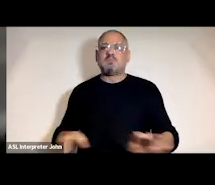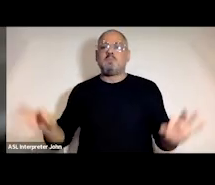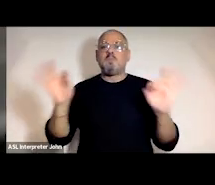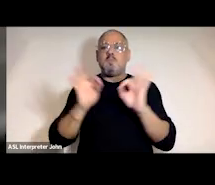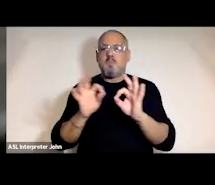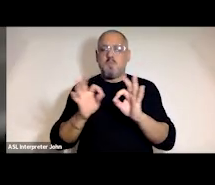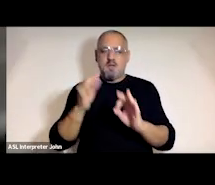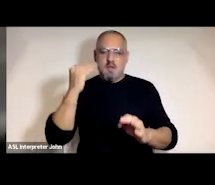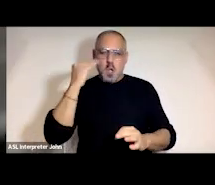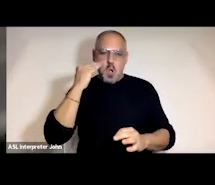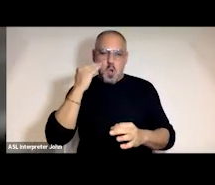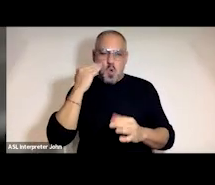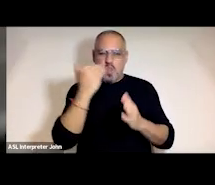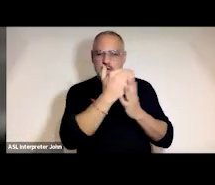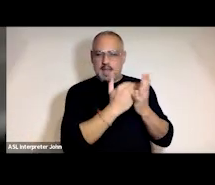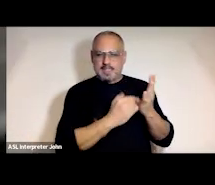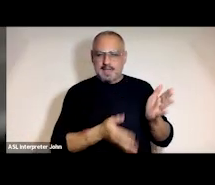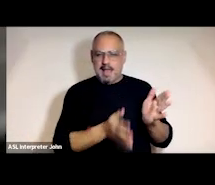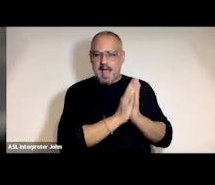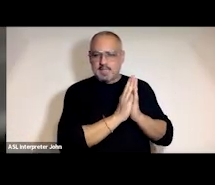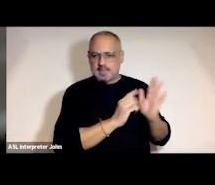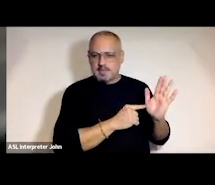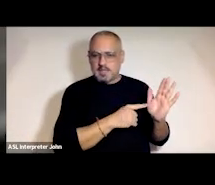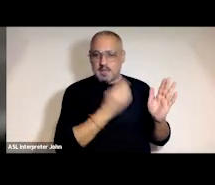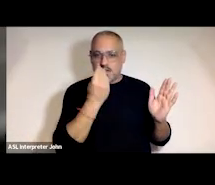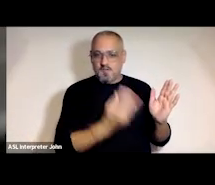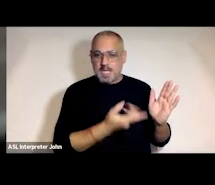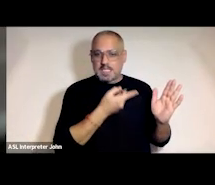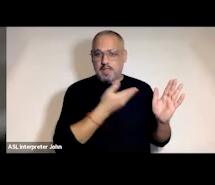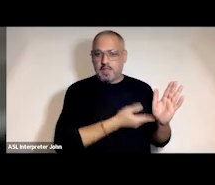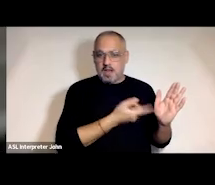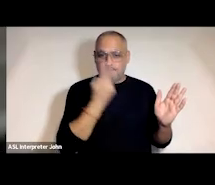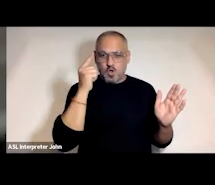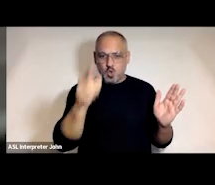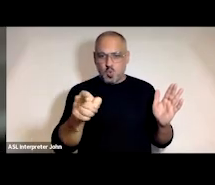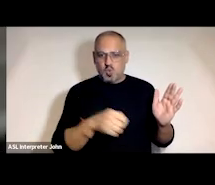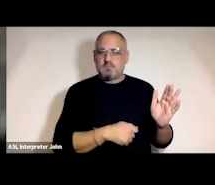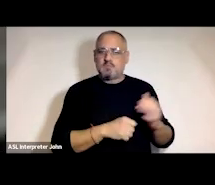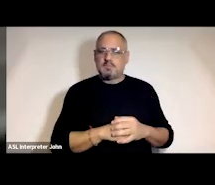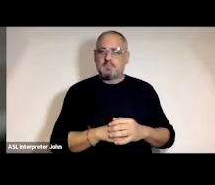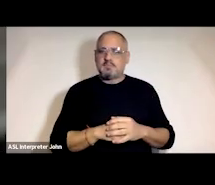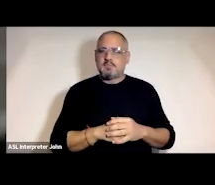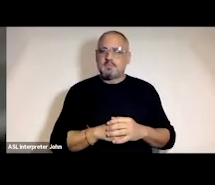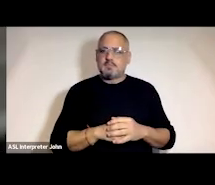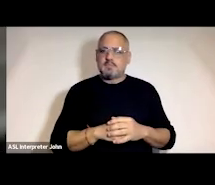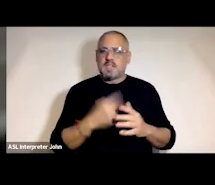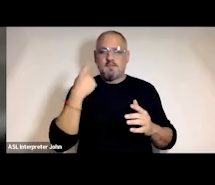be aware of what the listings are asking. The information is there for you to review.